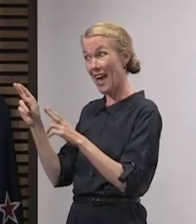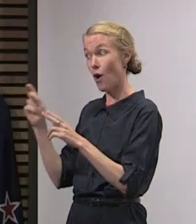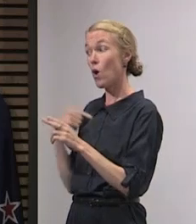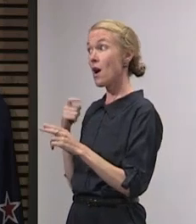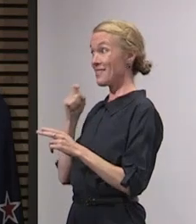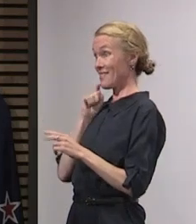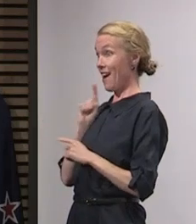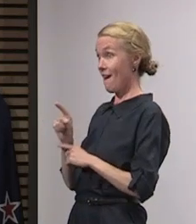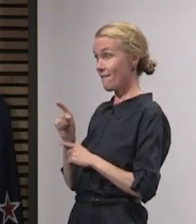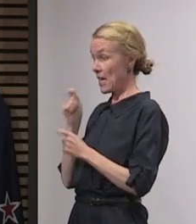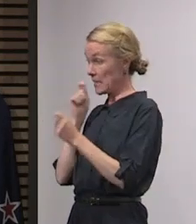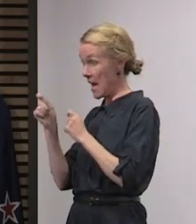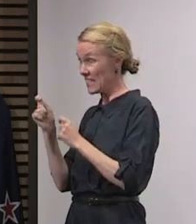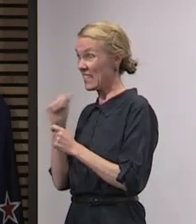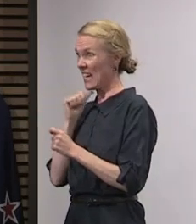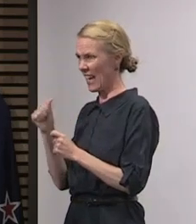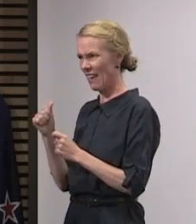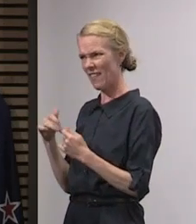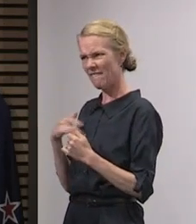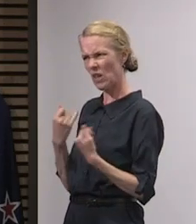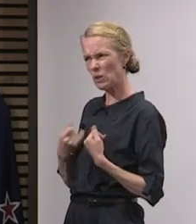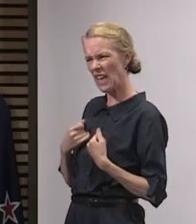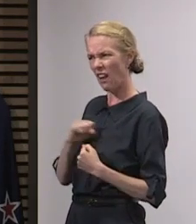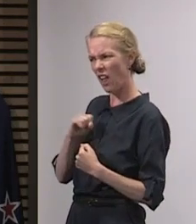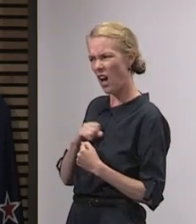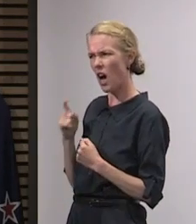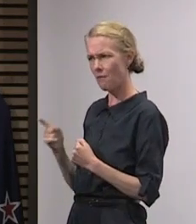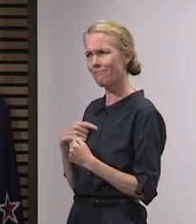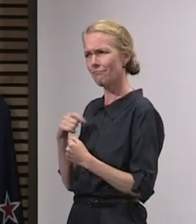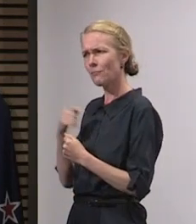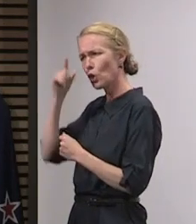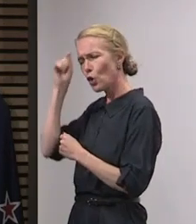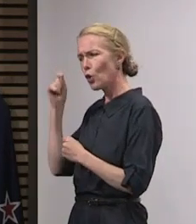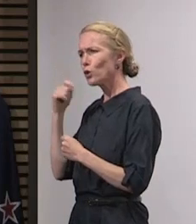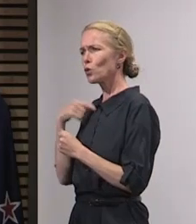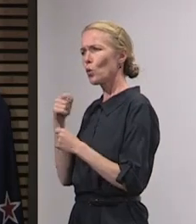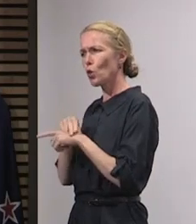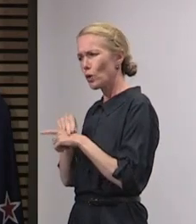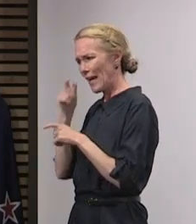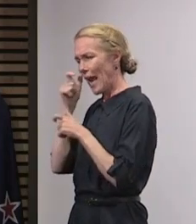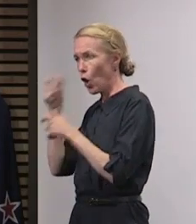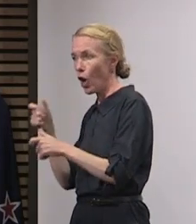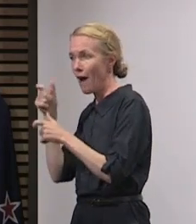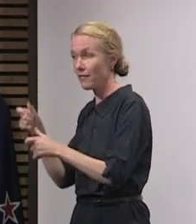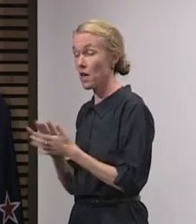quarantine location, which is a hotel in Auckland where they are tested and then of course cared for if they have